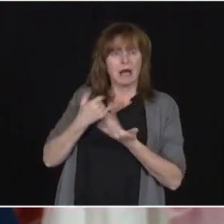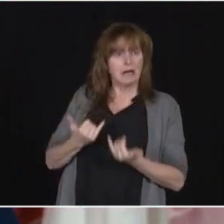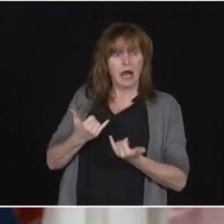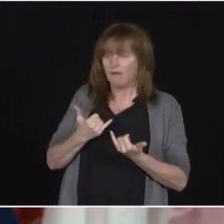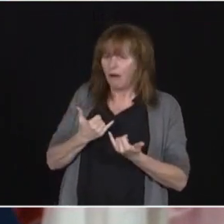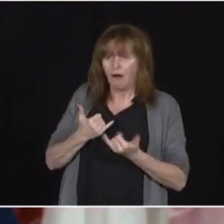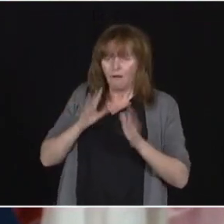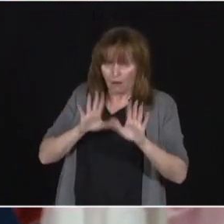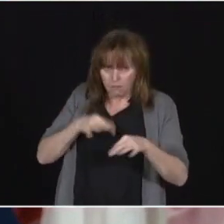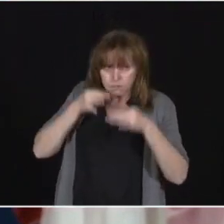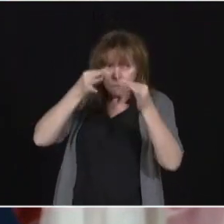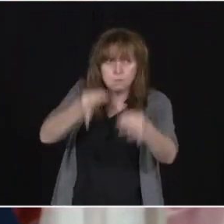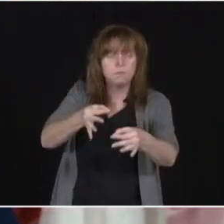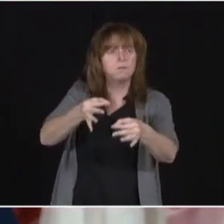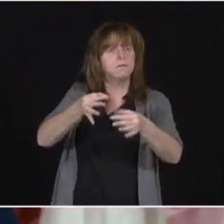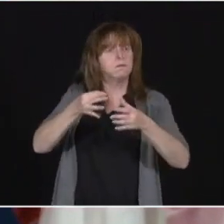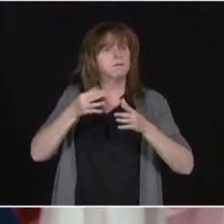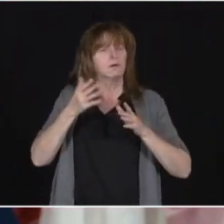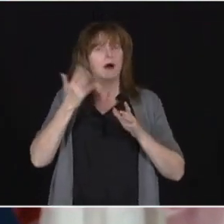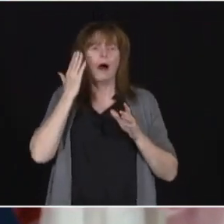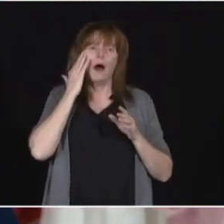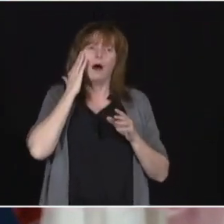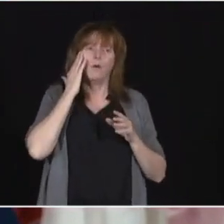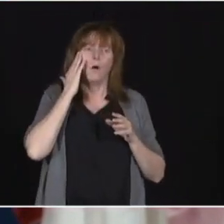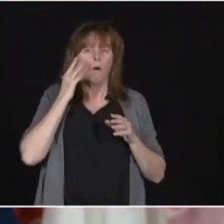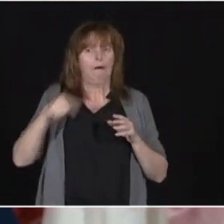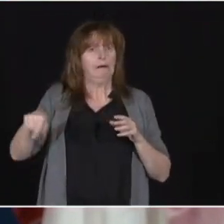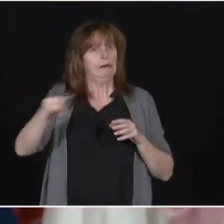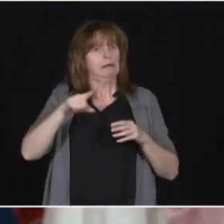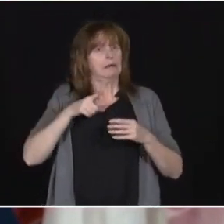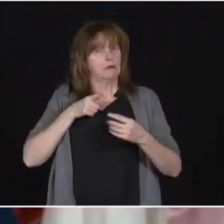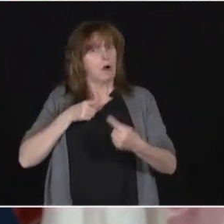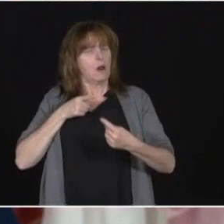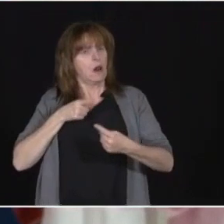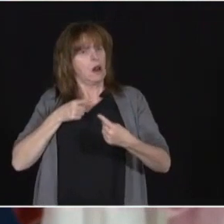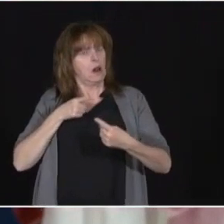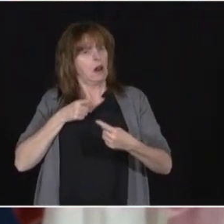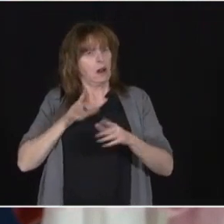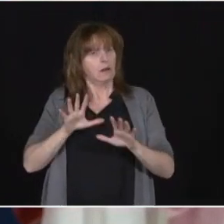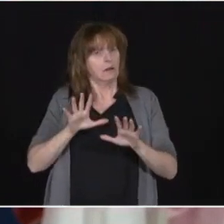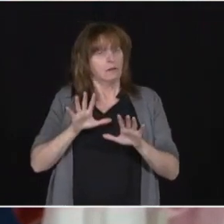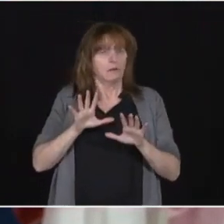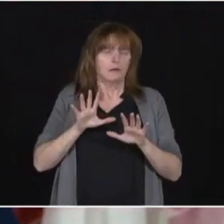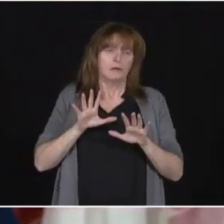they went through a real struggle. That is why I am so adamant about these landlords supporting the small business owners.